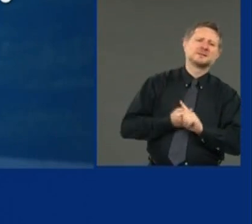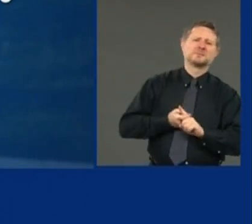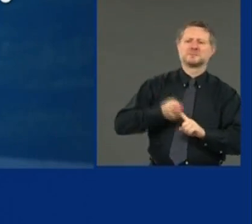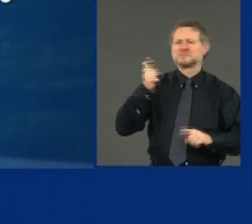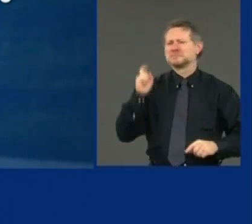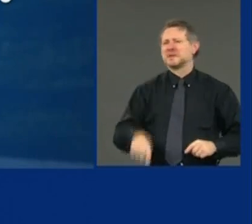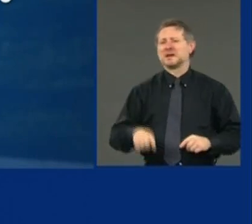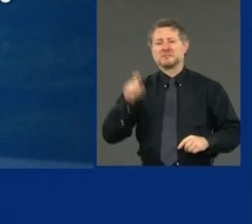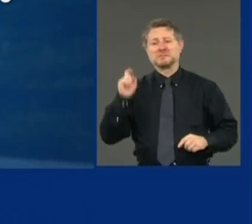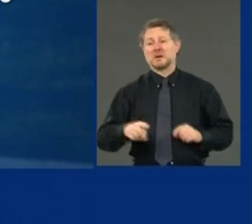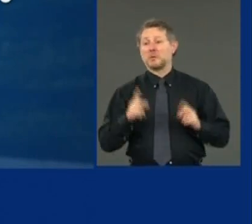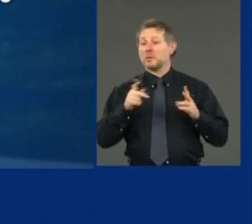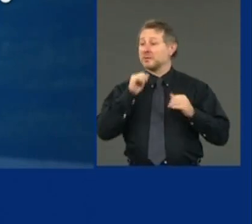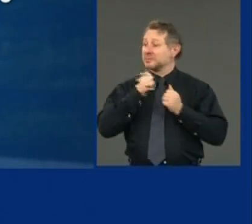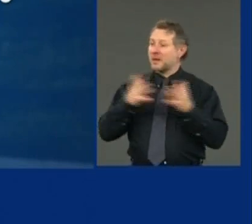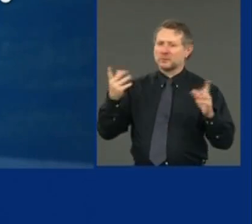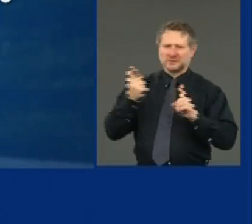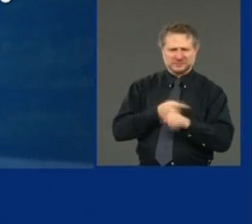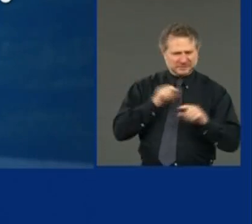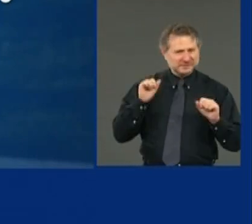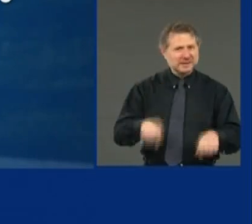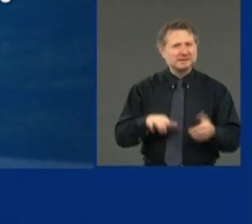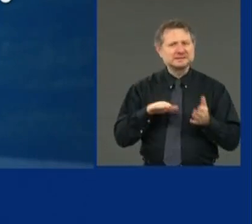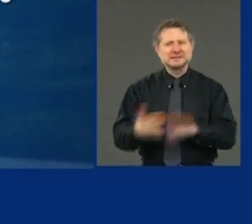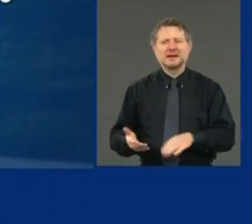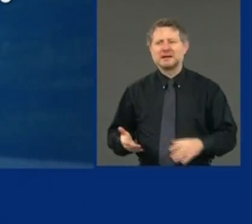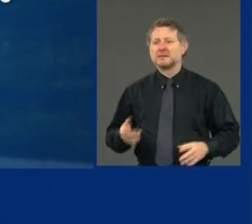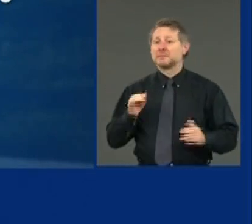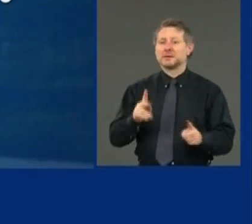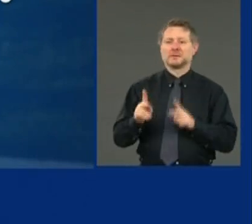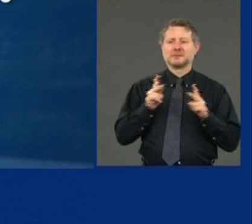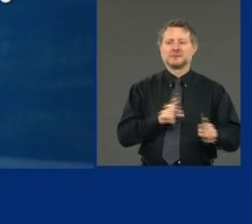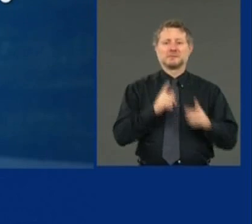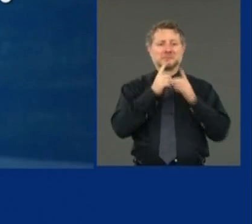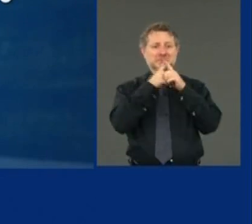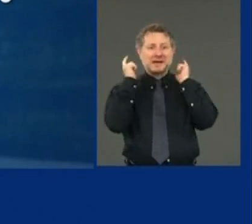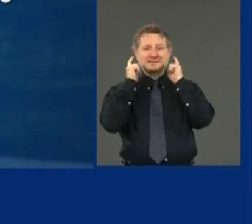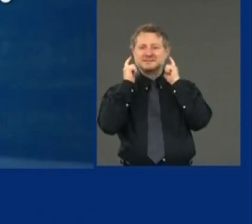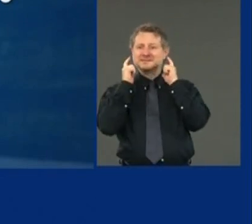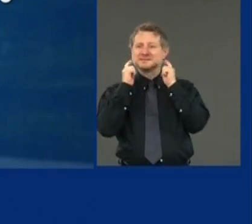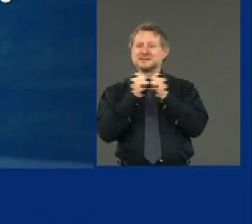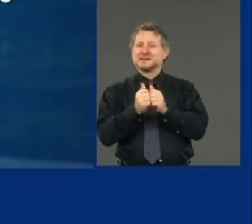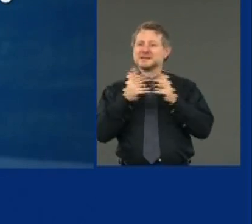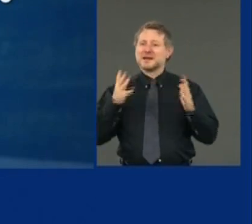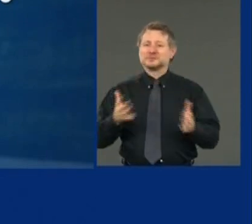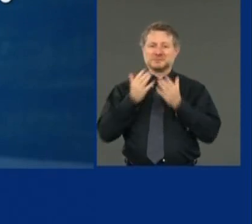PEOPLE ABOUT WEARING A PROAF ILL AK PARTICULAR AND HOW IT COULD MAKE THE DIFFERENCE BETWEEN LIFE AND DEATH. THE MASK CAN MAKE THE DIFFERENCE